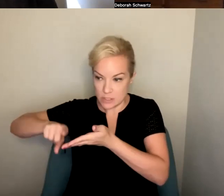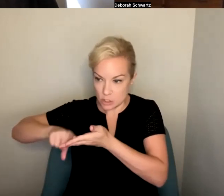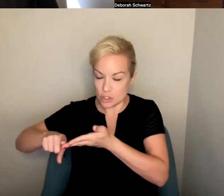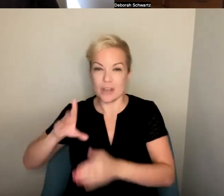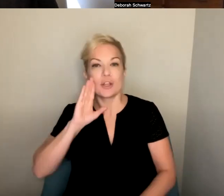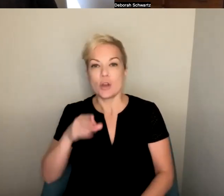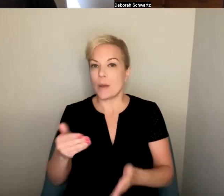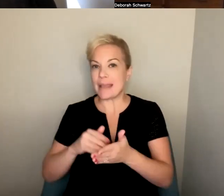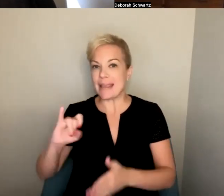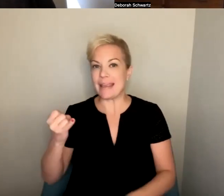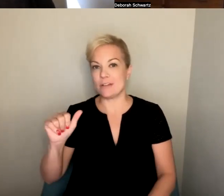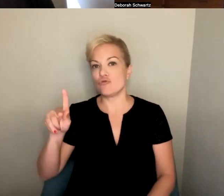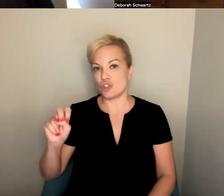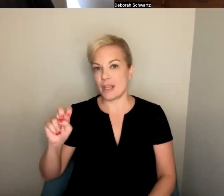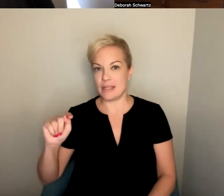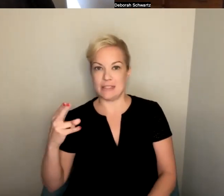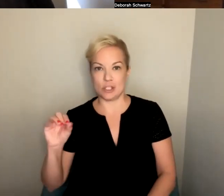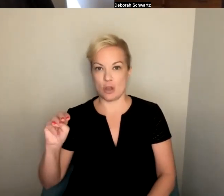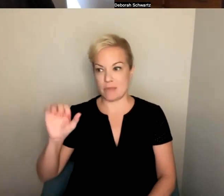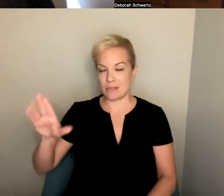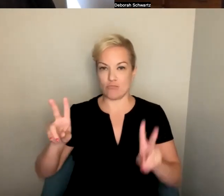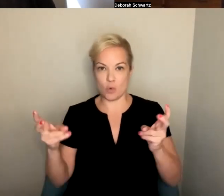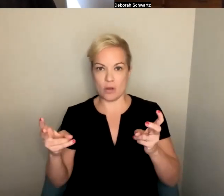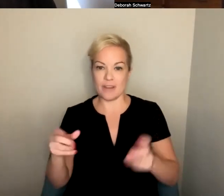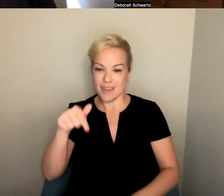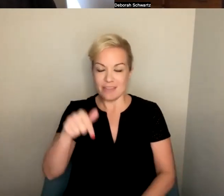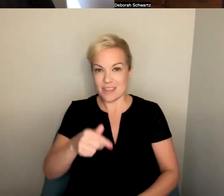we are meant to share this knowledge, it is not meant to be isolated, only owned and studied by